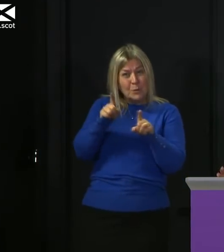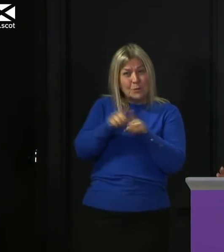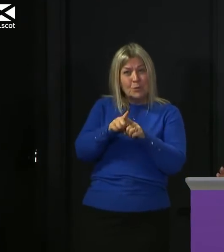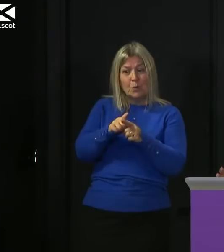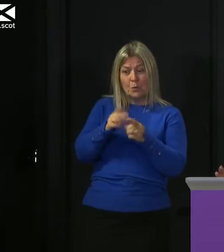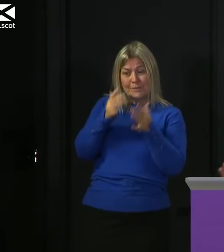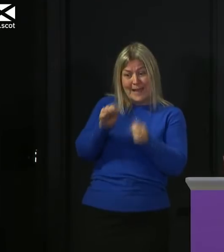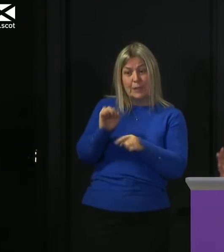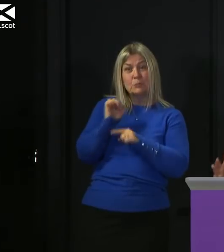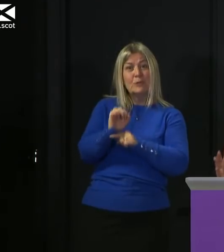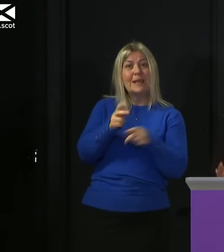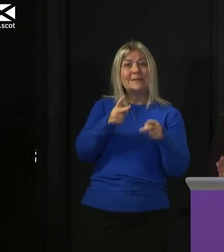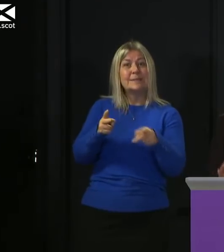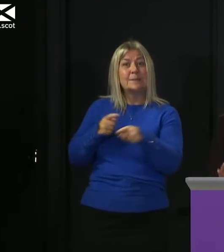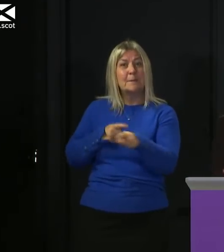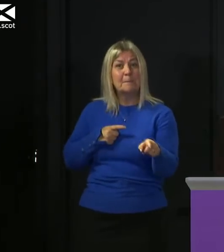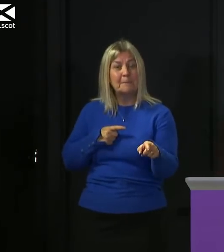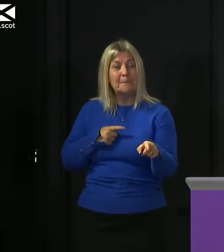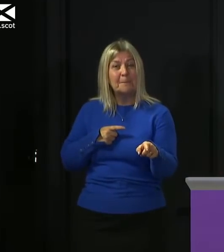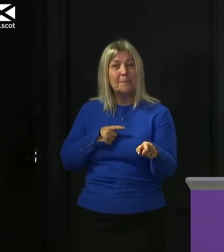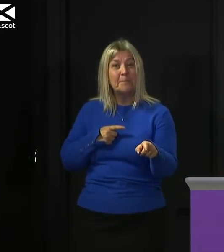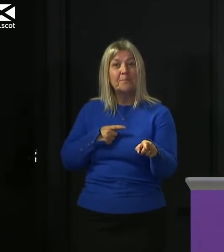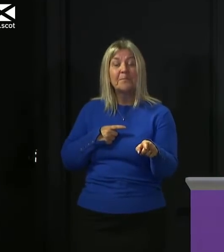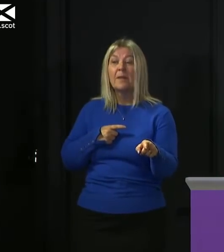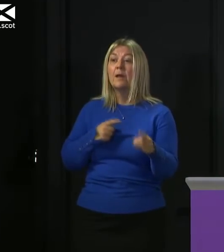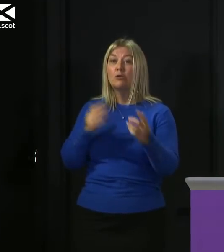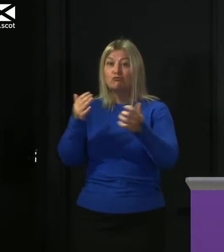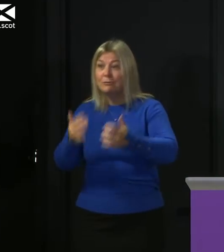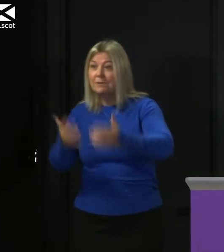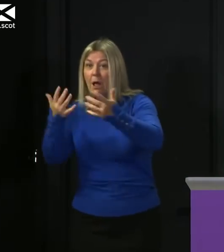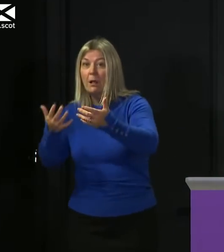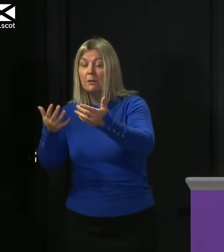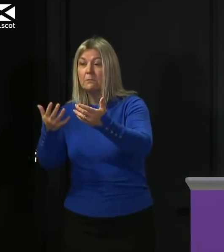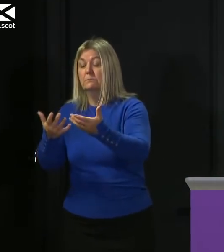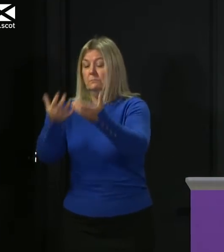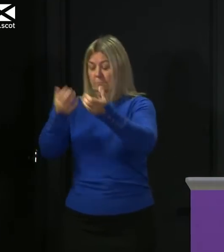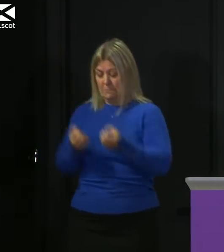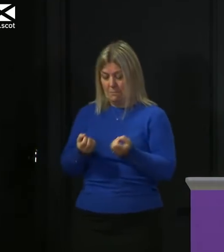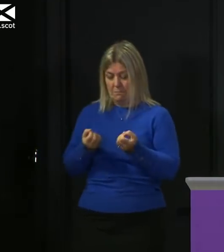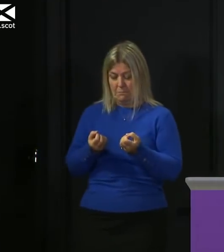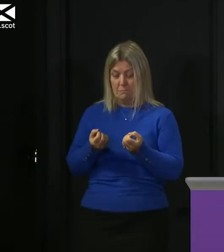system. Because it's when a test result come into the test and protect case management system that